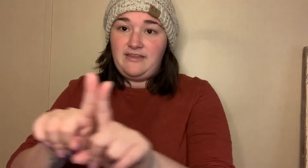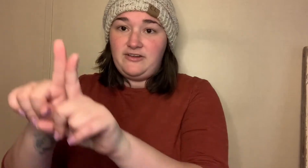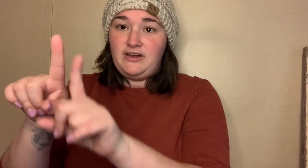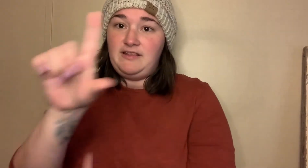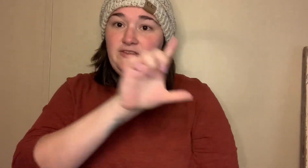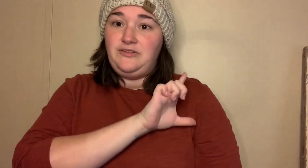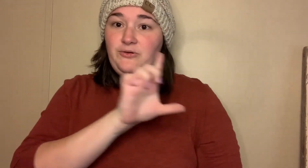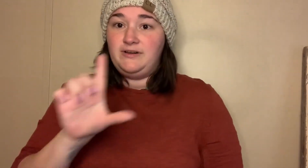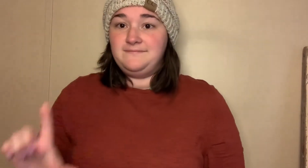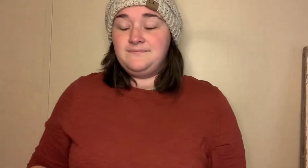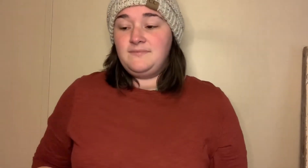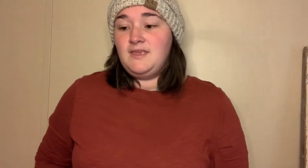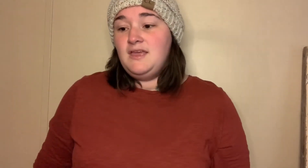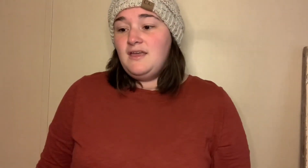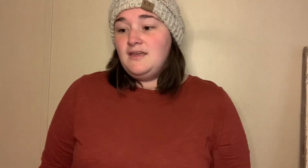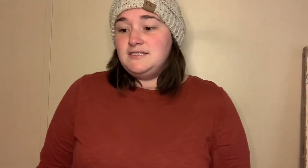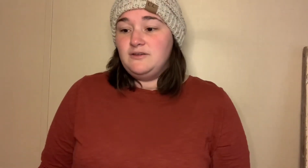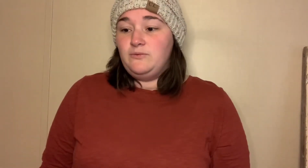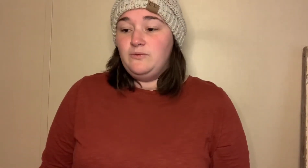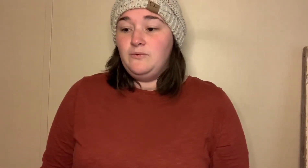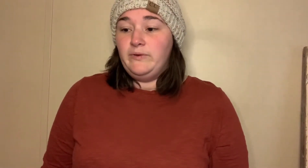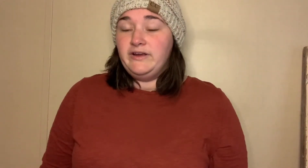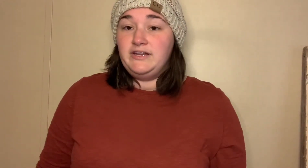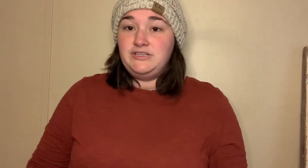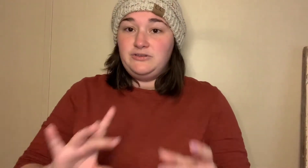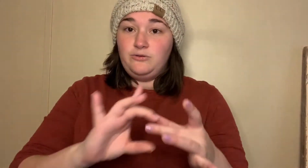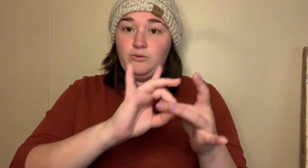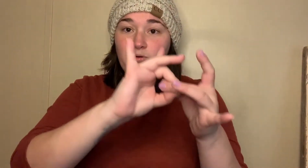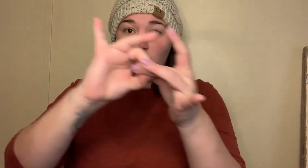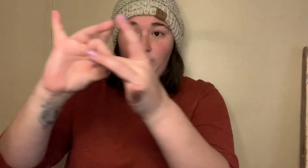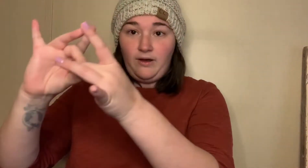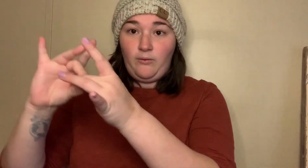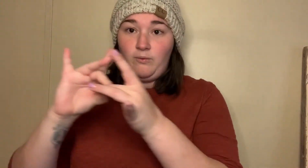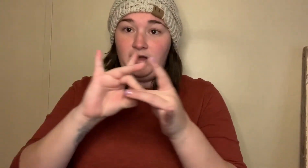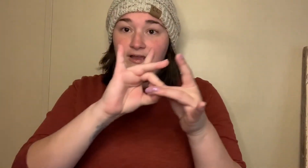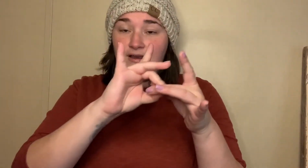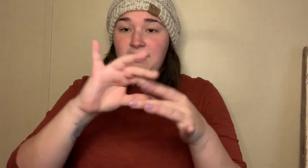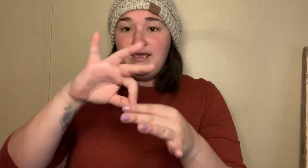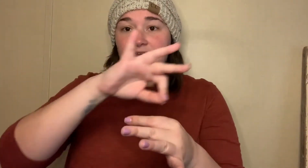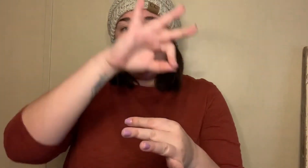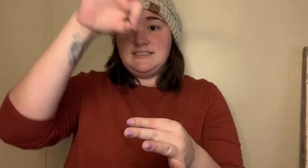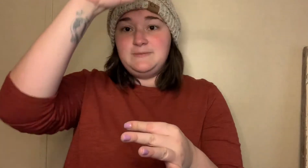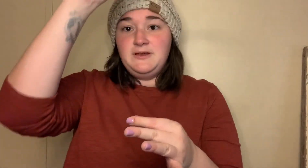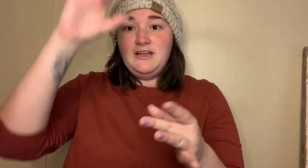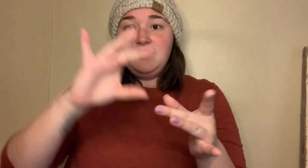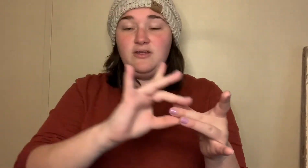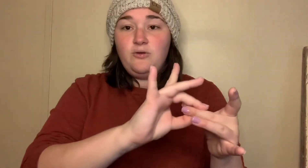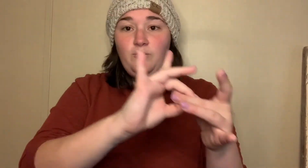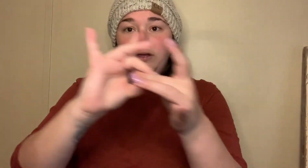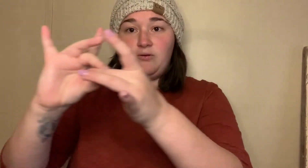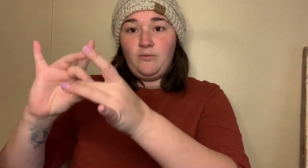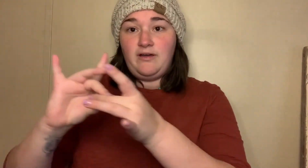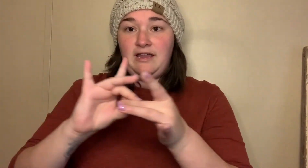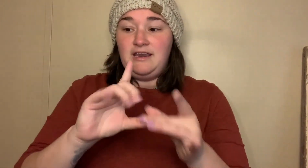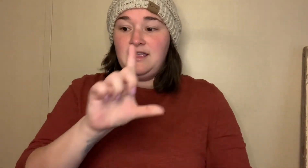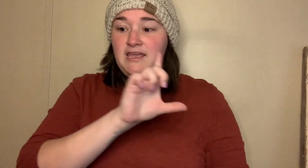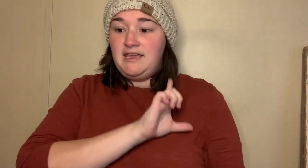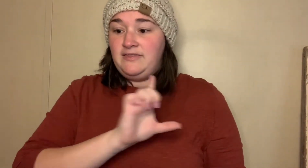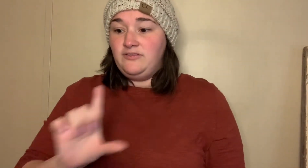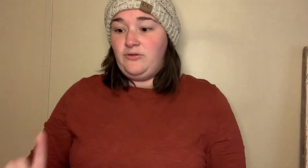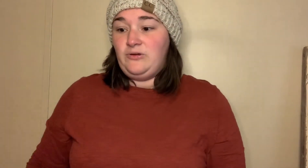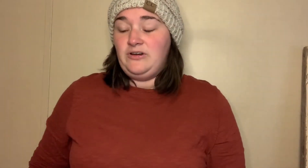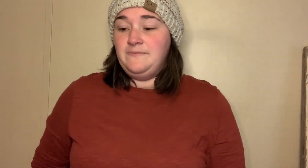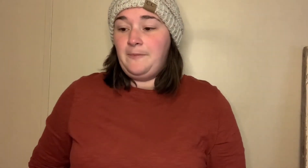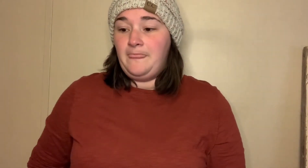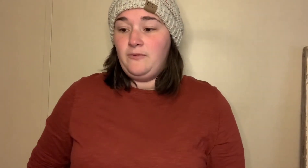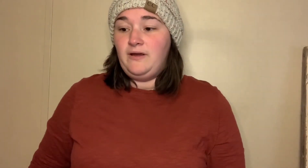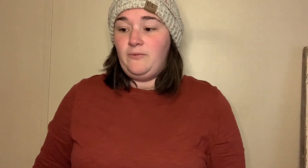in the lord so we're gonna do we are one in the spirit we are one in the lord we are one